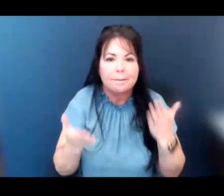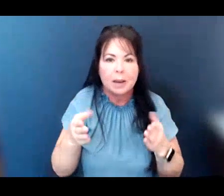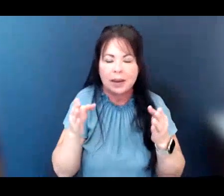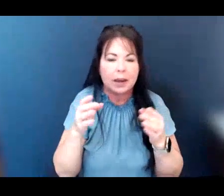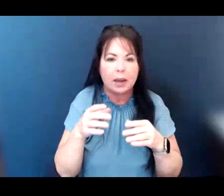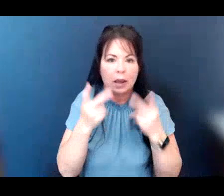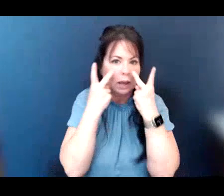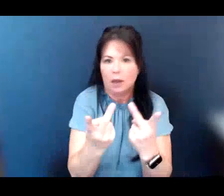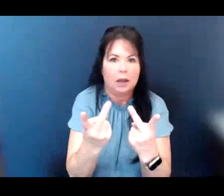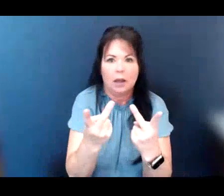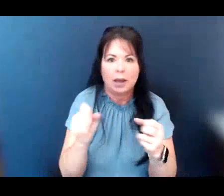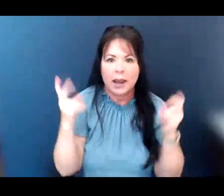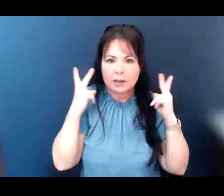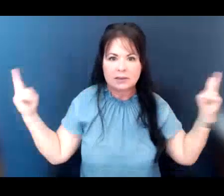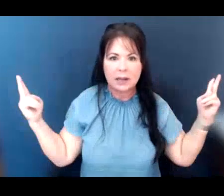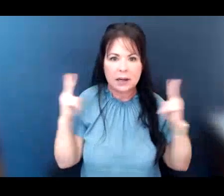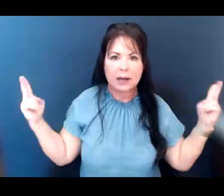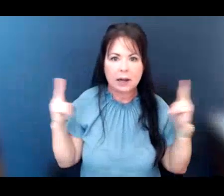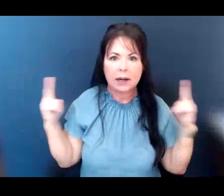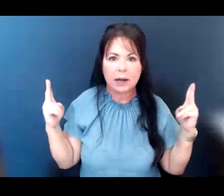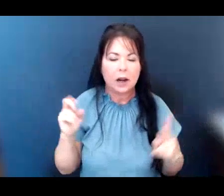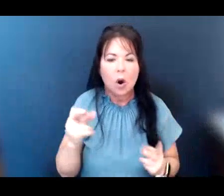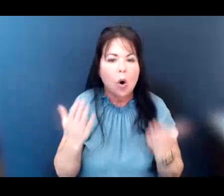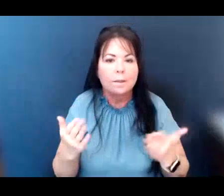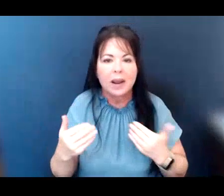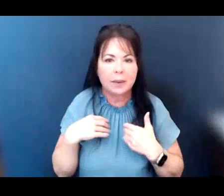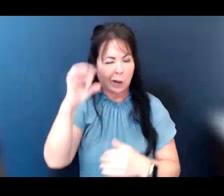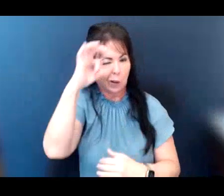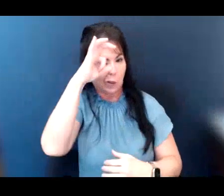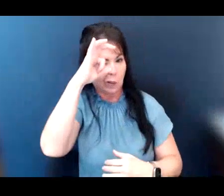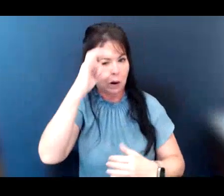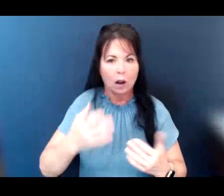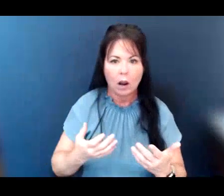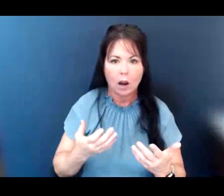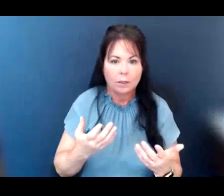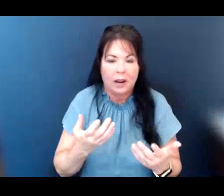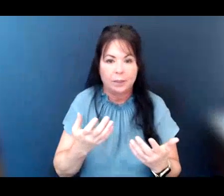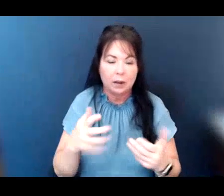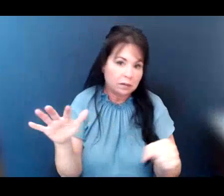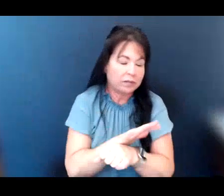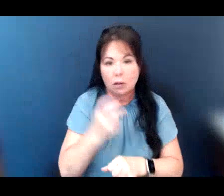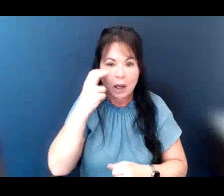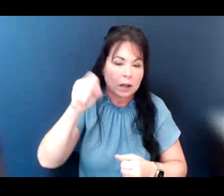They can just see a very narrow spot in their field of vision. Maybe somebody can't see at all. Maybe somebody can see shapes. Maybe somebody can see color.